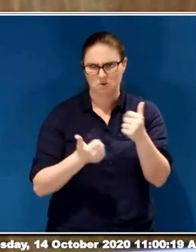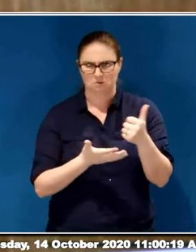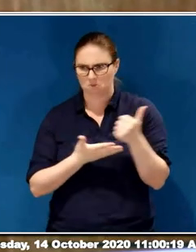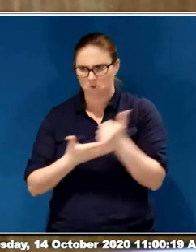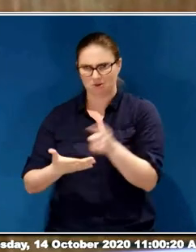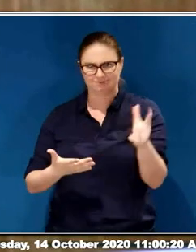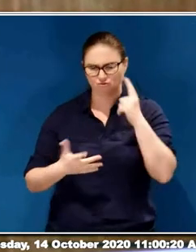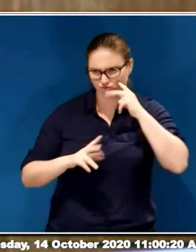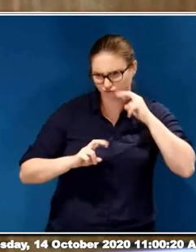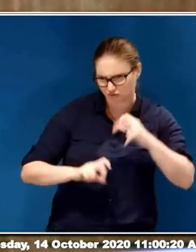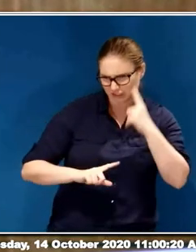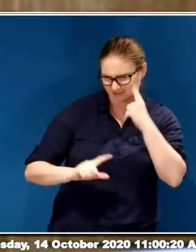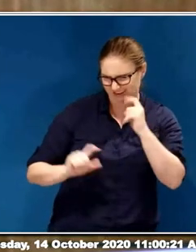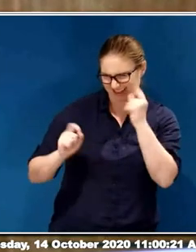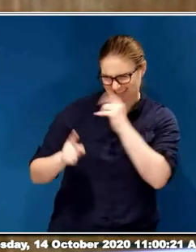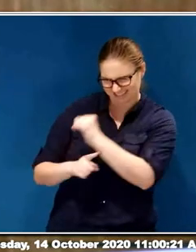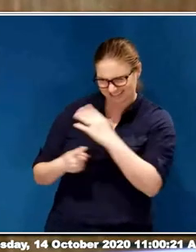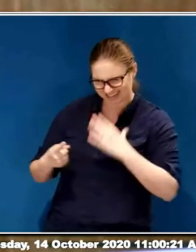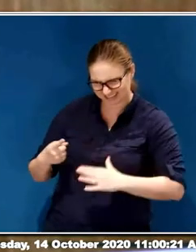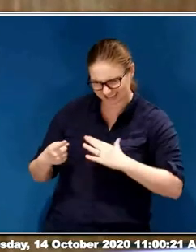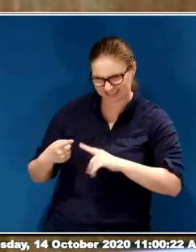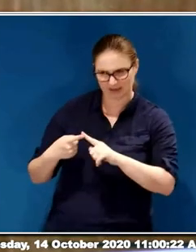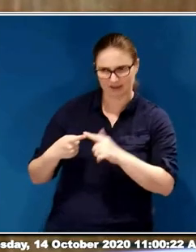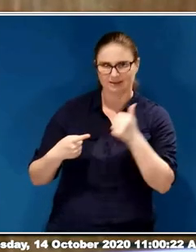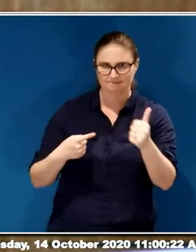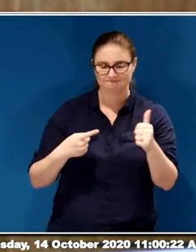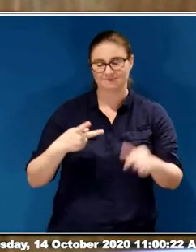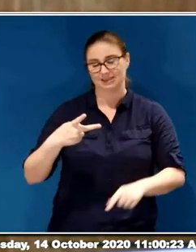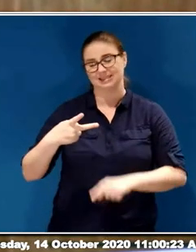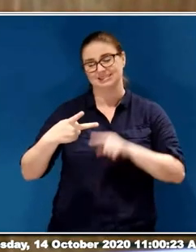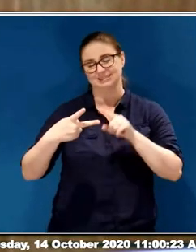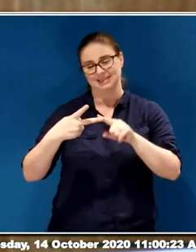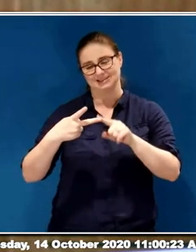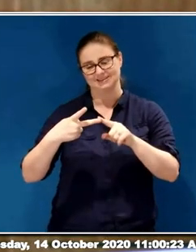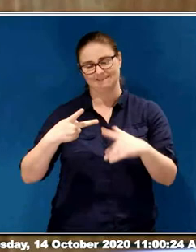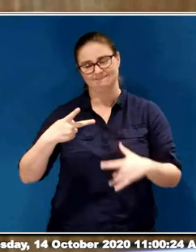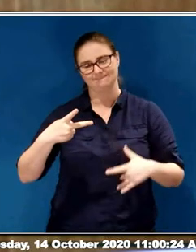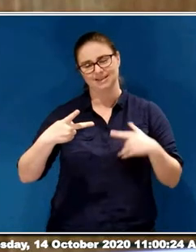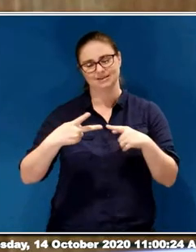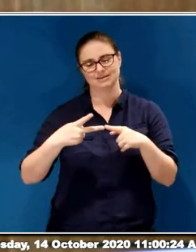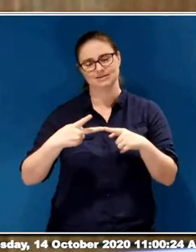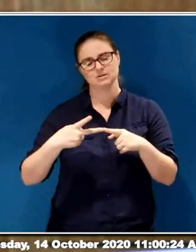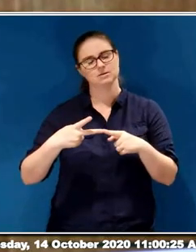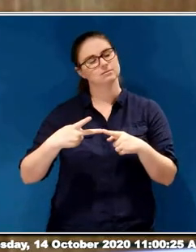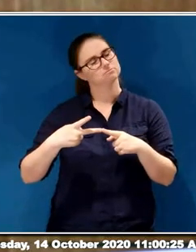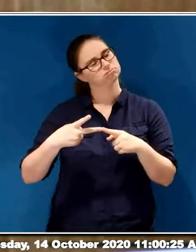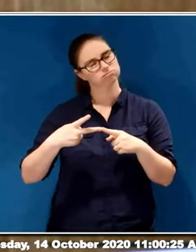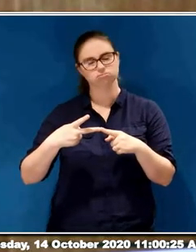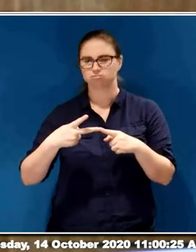The second, and I really feel that this was instrumental in where things started